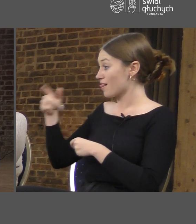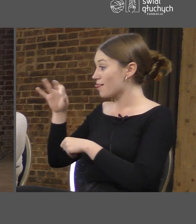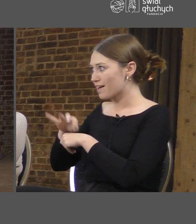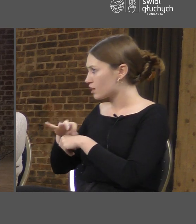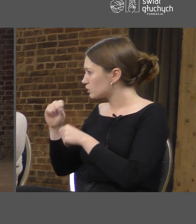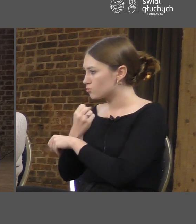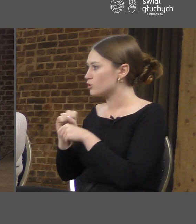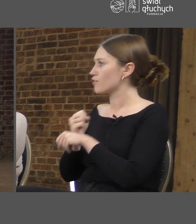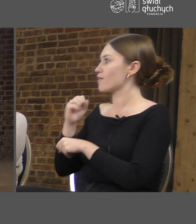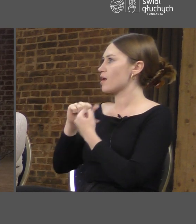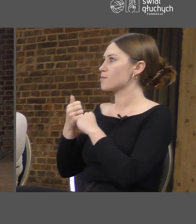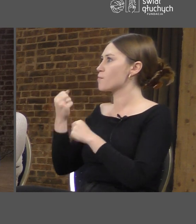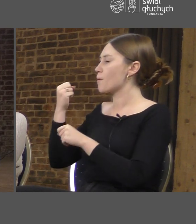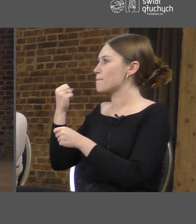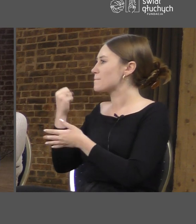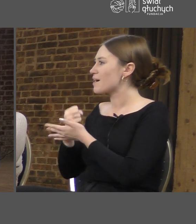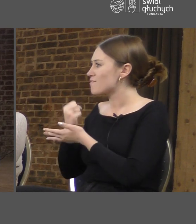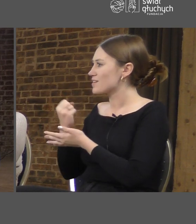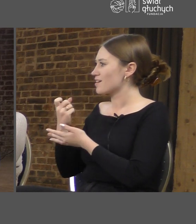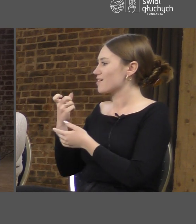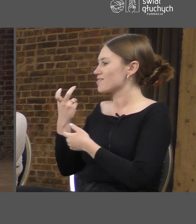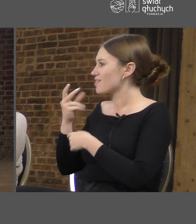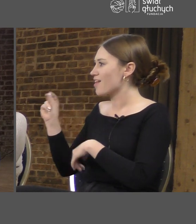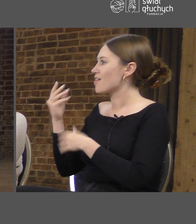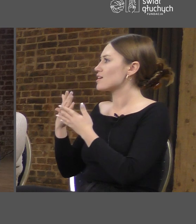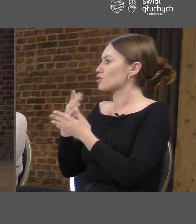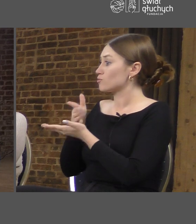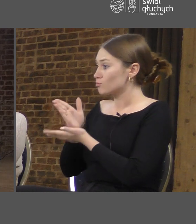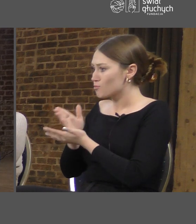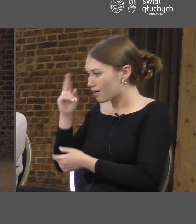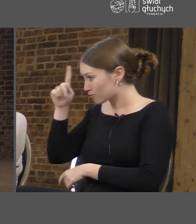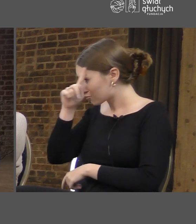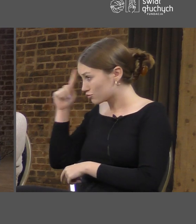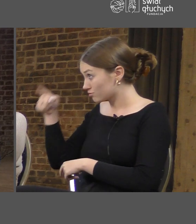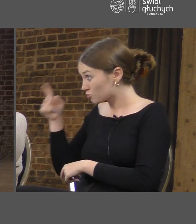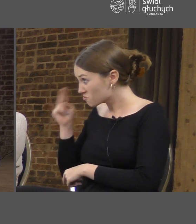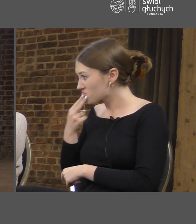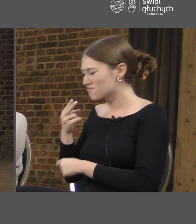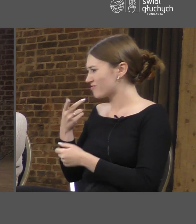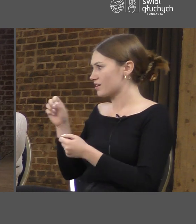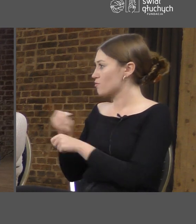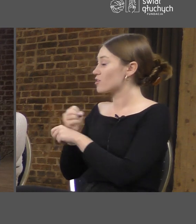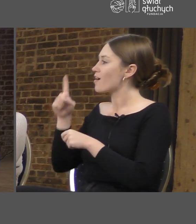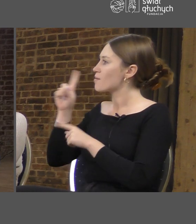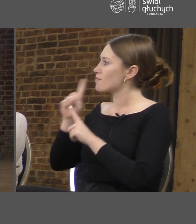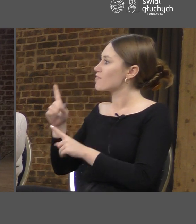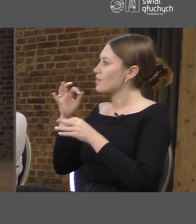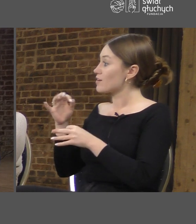you can't be a lawyer, because how can you help people, if you can't hear?" But now there are statistics like this, That more and more people are deaf,